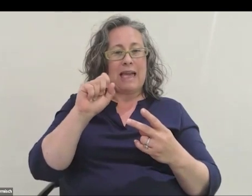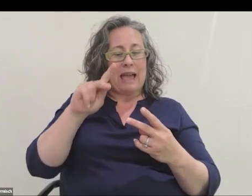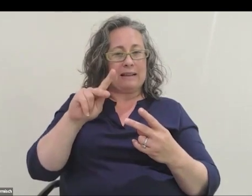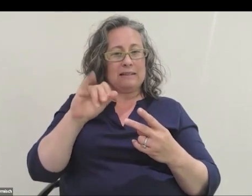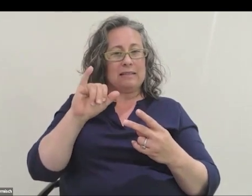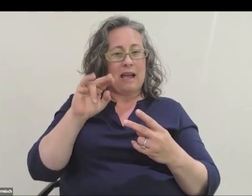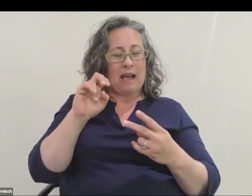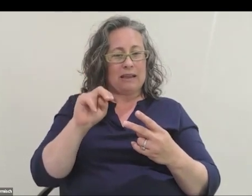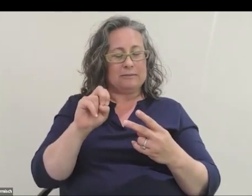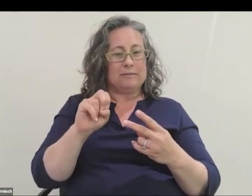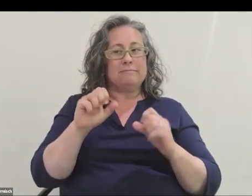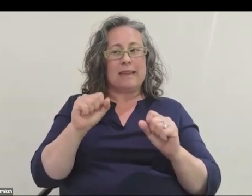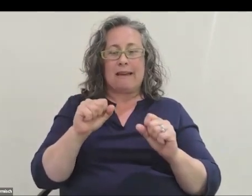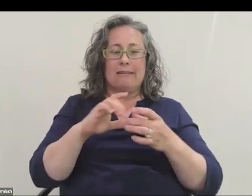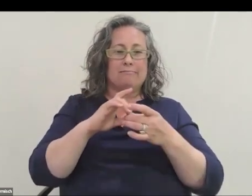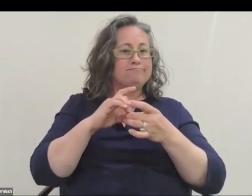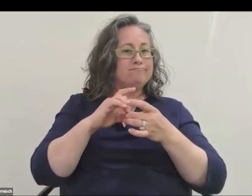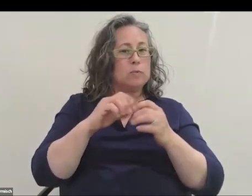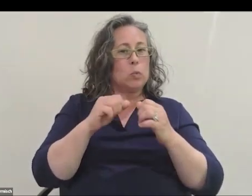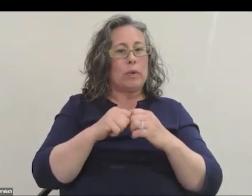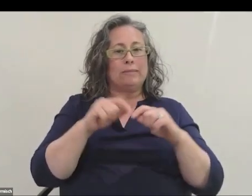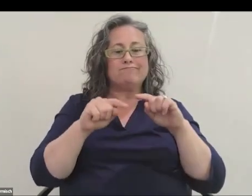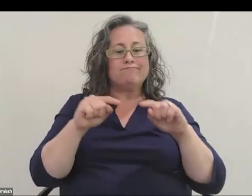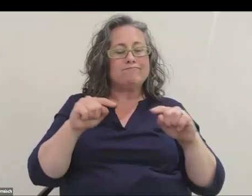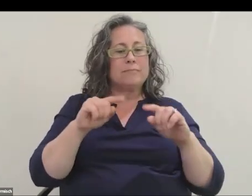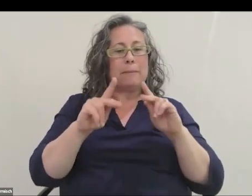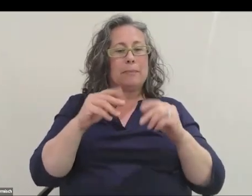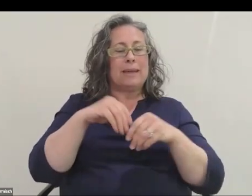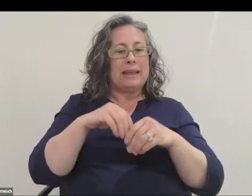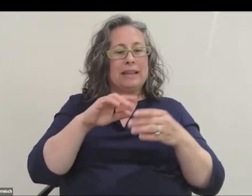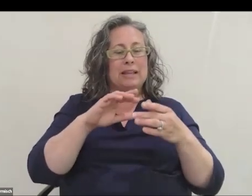We consult, involve, collaborate with the IAAA community,